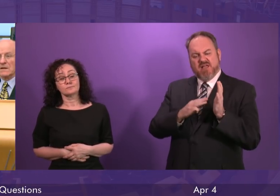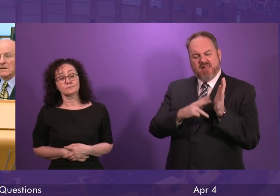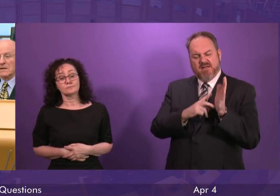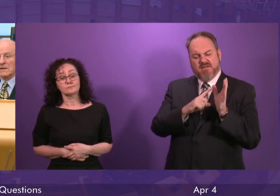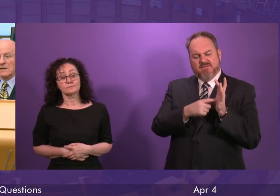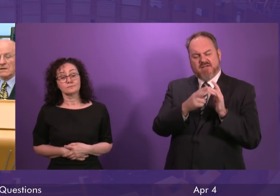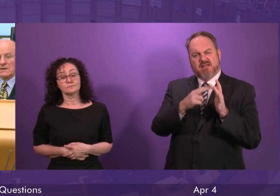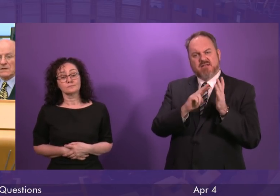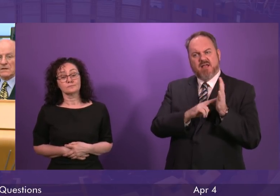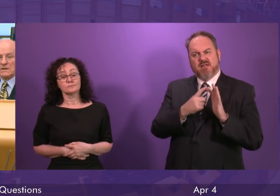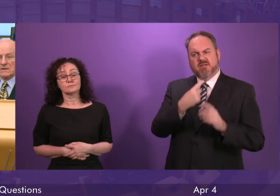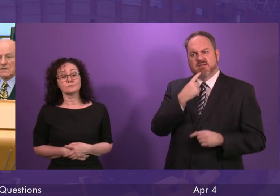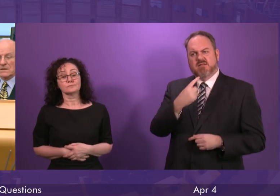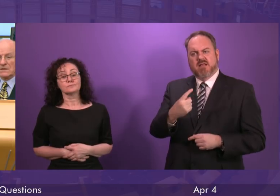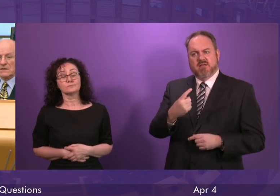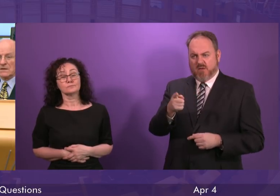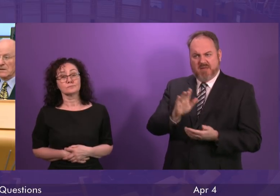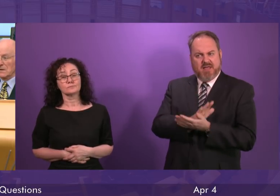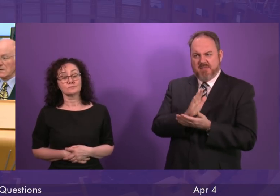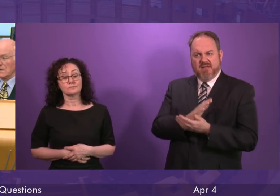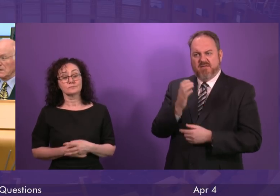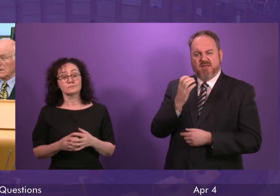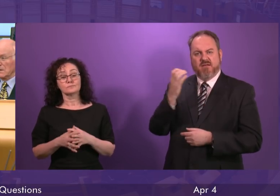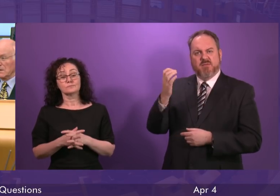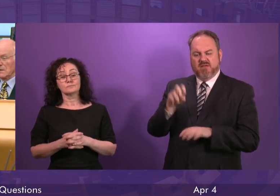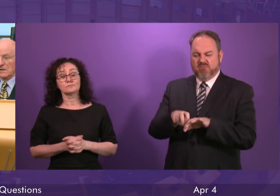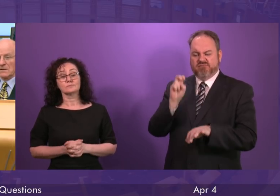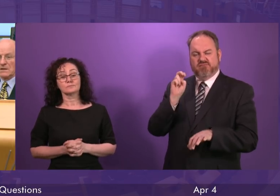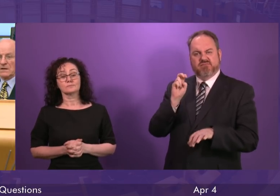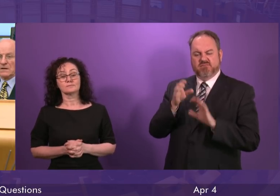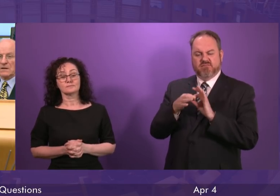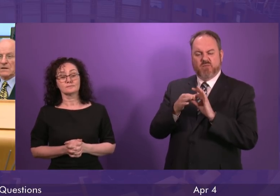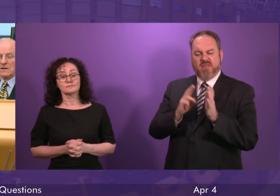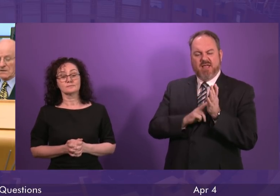“I would be quite happy if the Government had nothing to do with its running.”—[Official Report, 3 April 2019; c 44.]